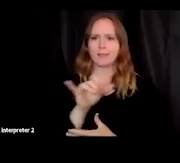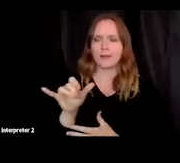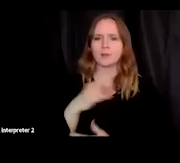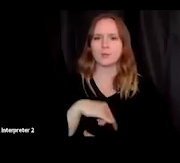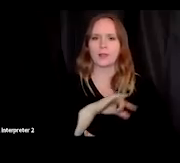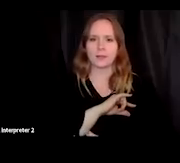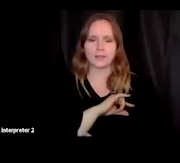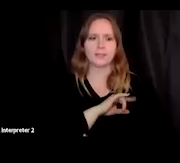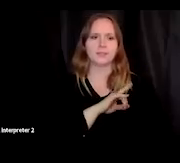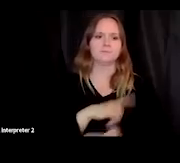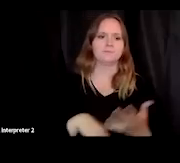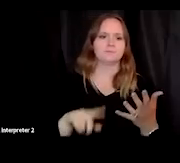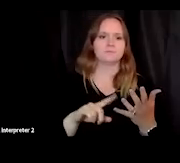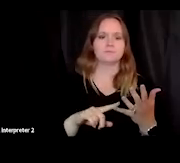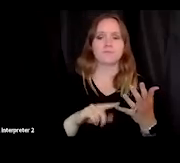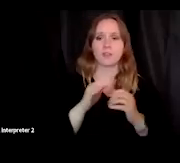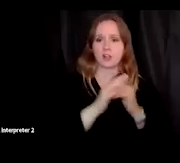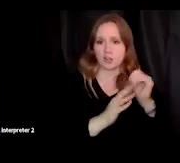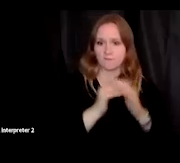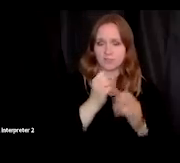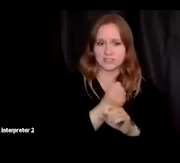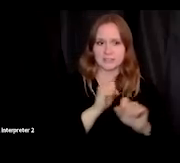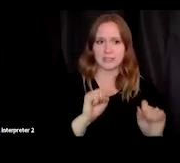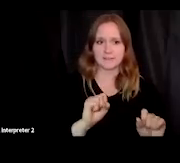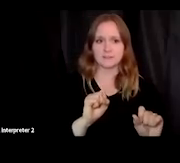Comfort and safety. I've talked to many veterans